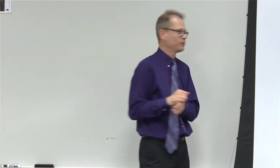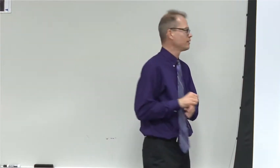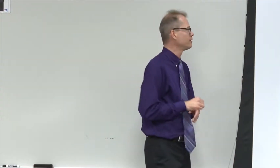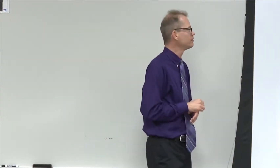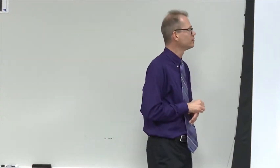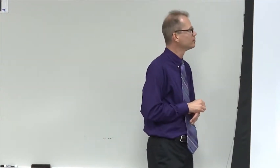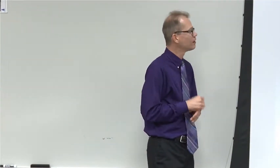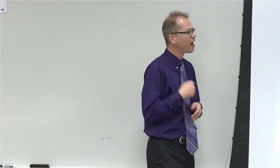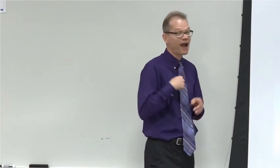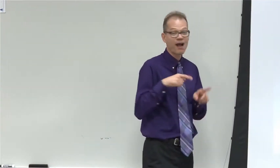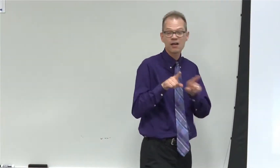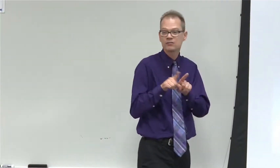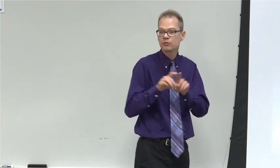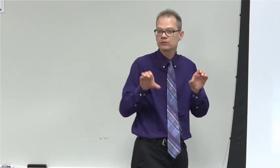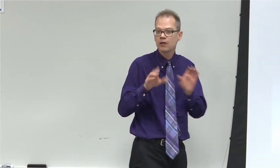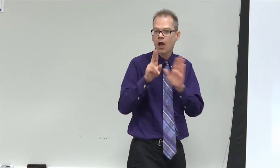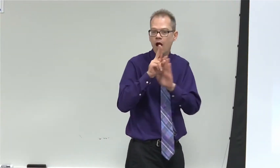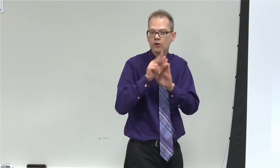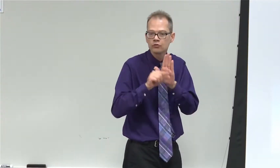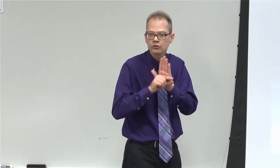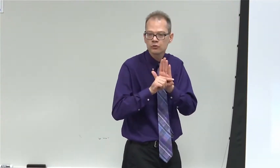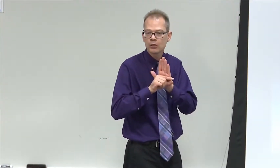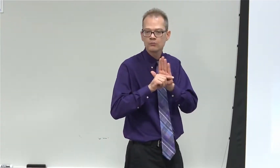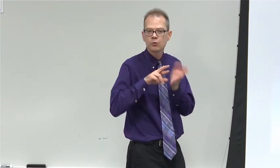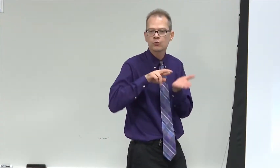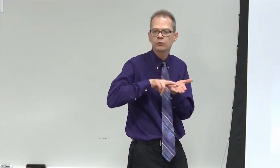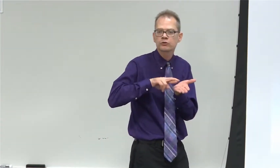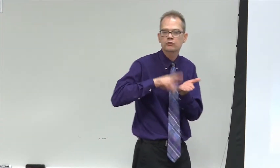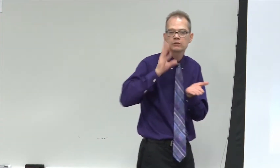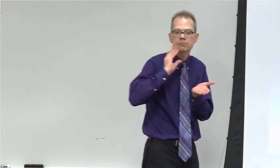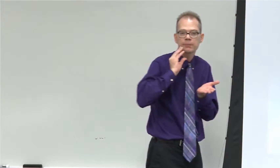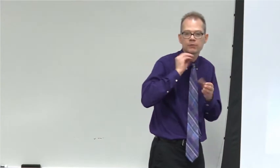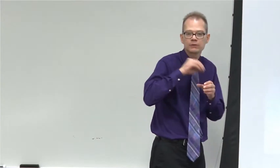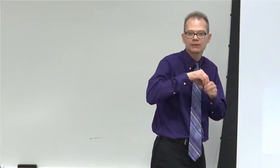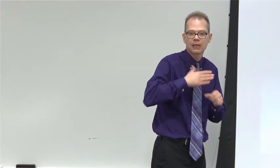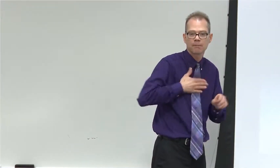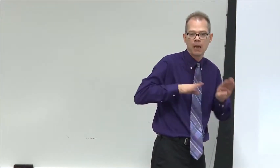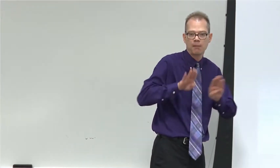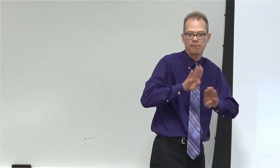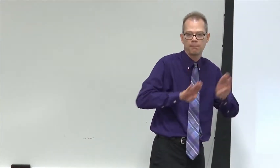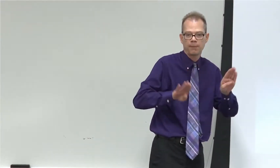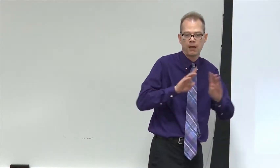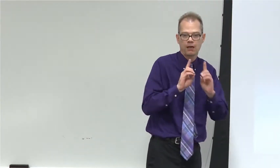3 majors. I also did undergraduate research